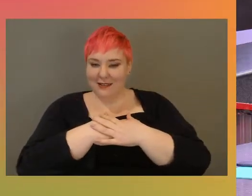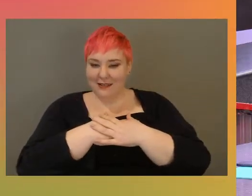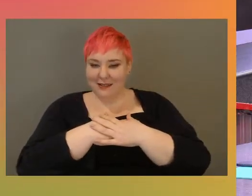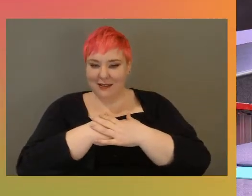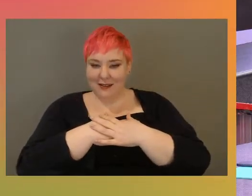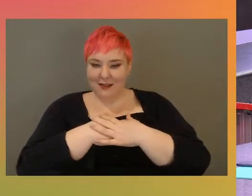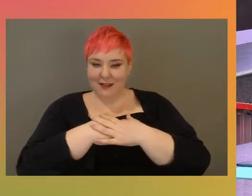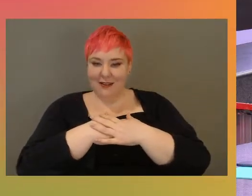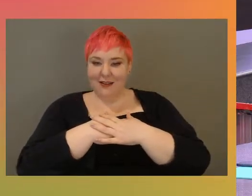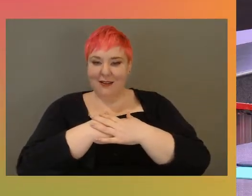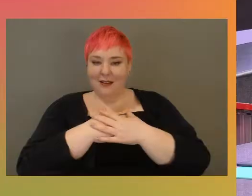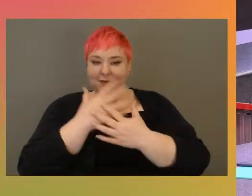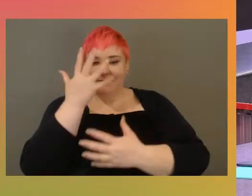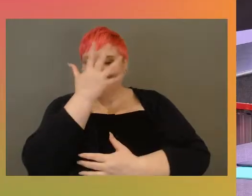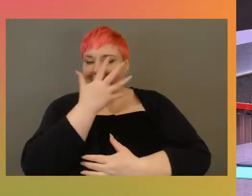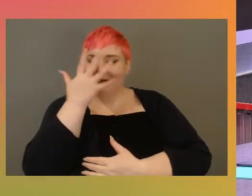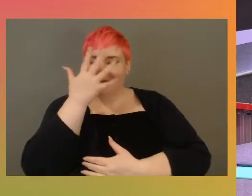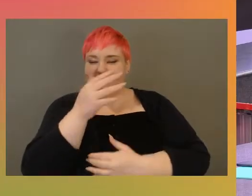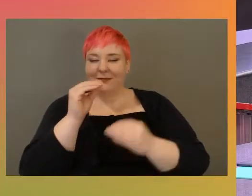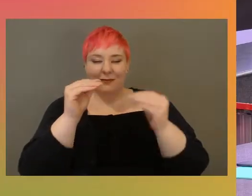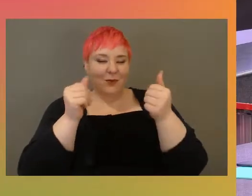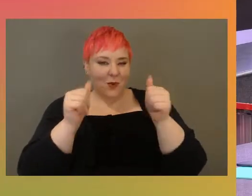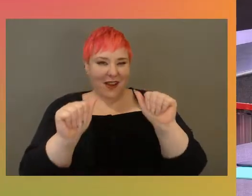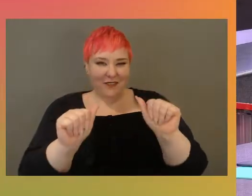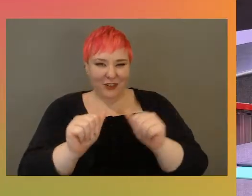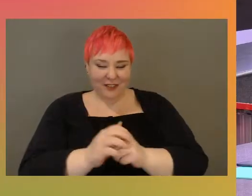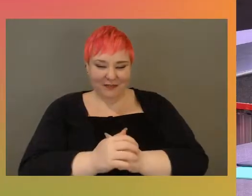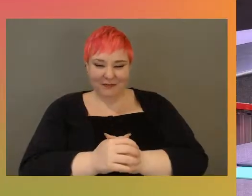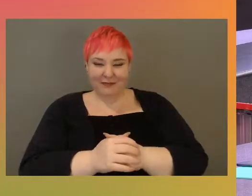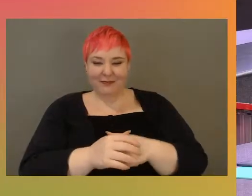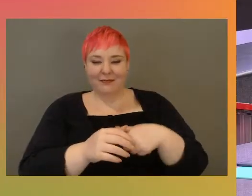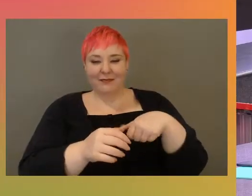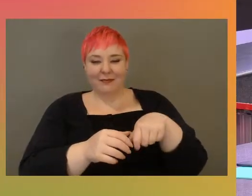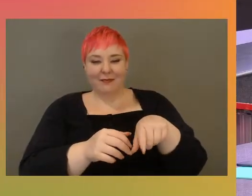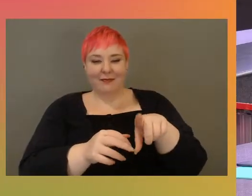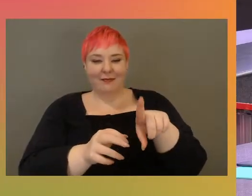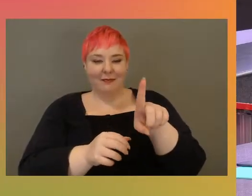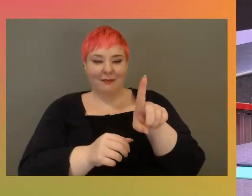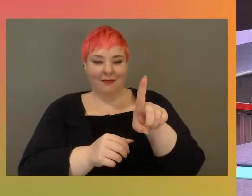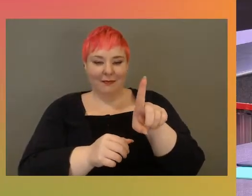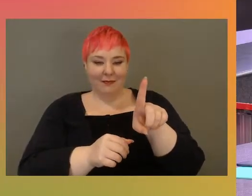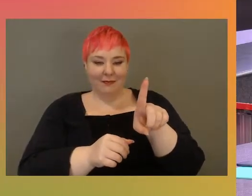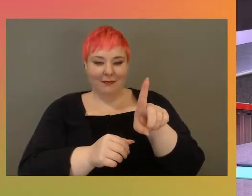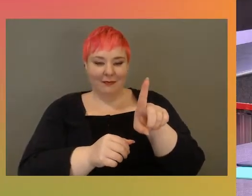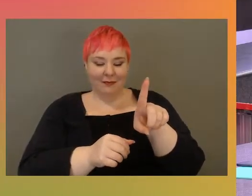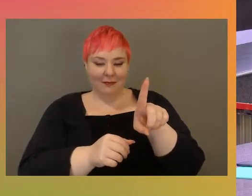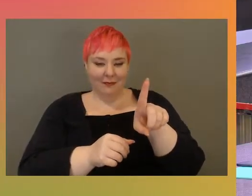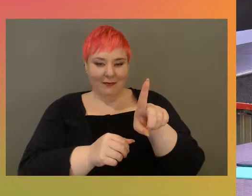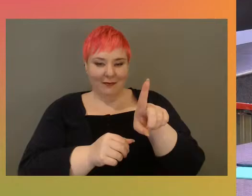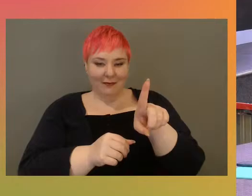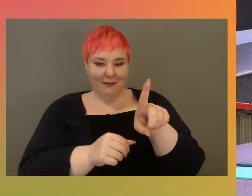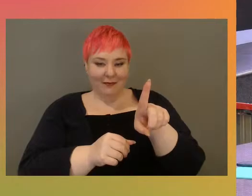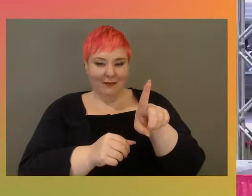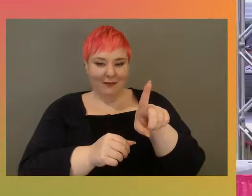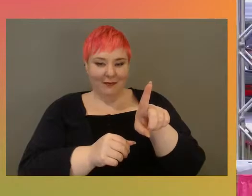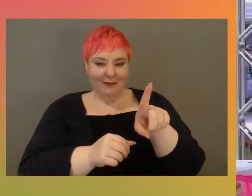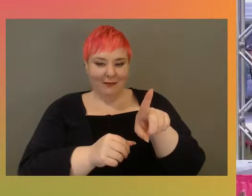SQUEEZE, BUT RELAX THE FACE, FULL OUT EFFORT.